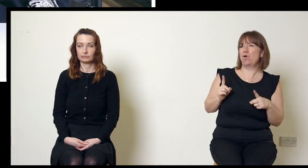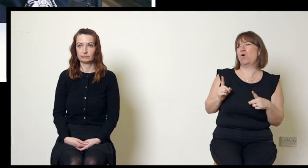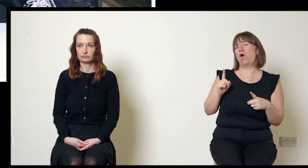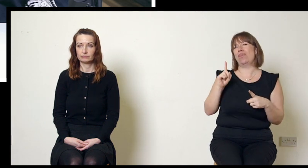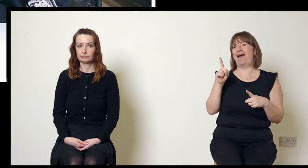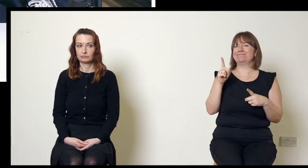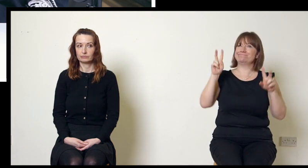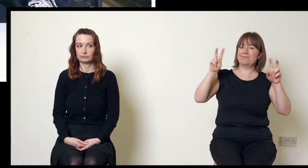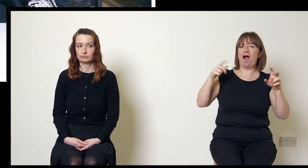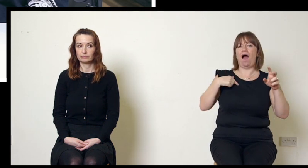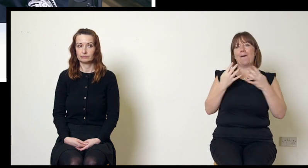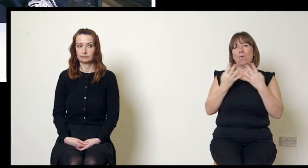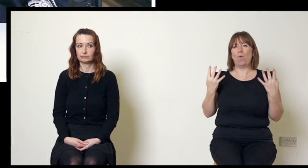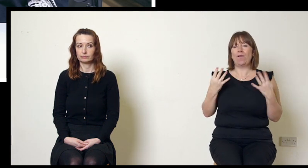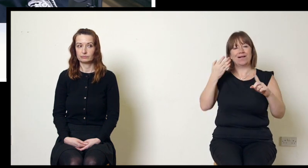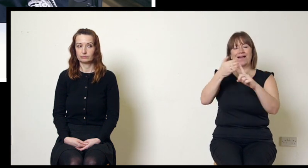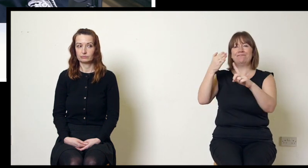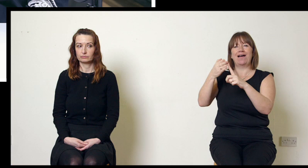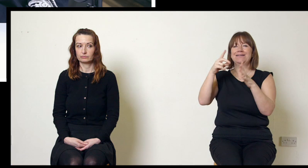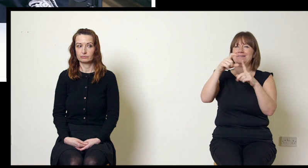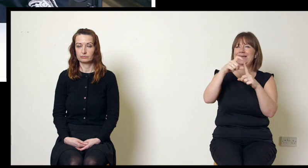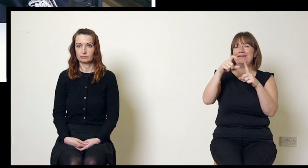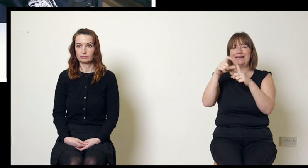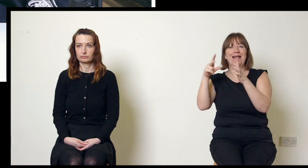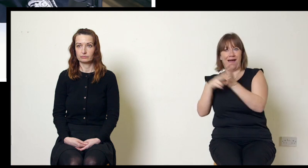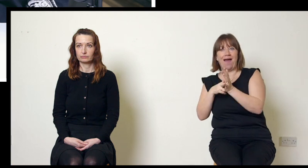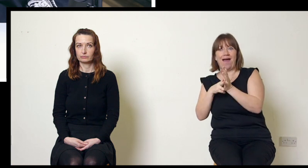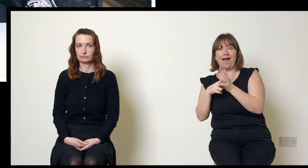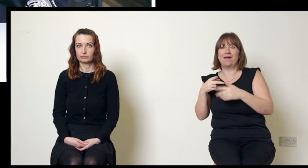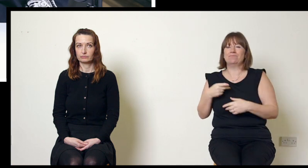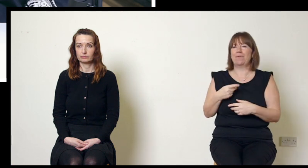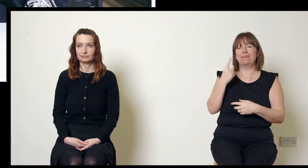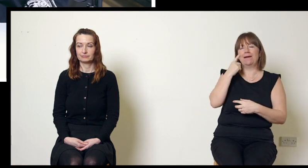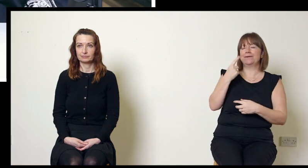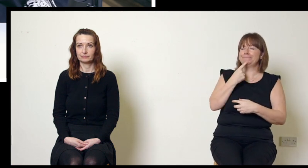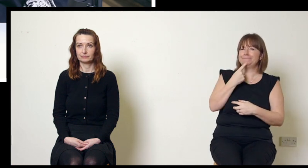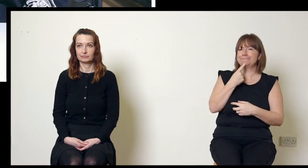who identify as deaf, disabled, neurodivergent. So, even thinking down to how we pull our board papers together